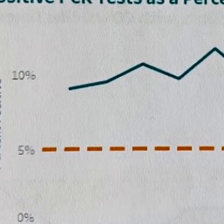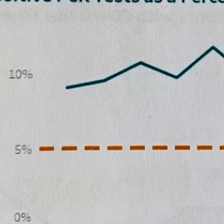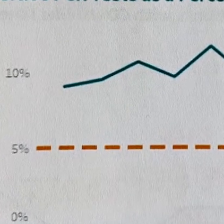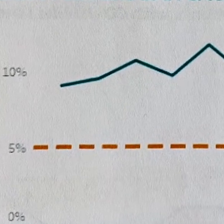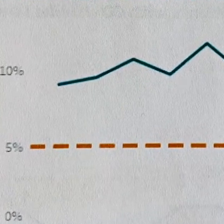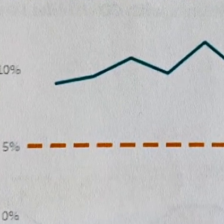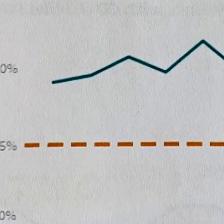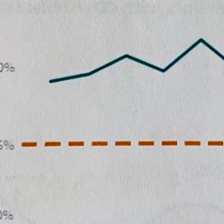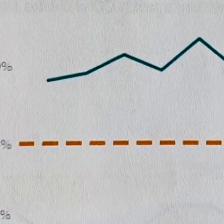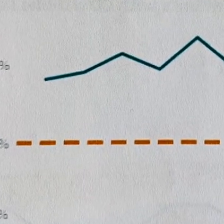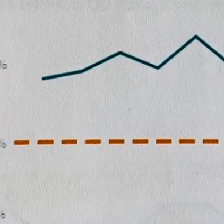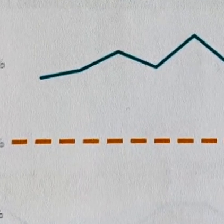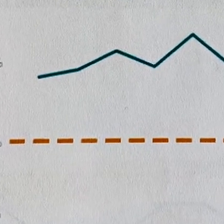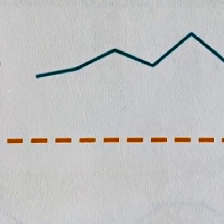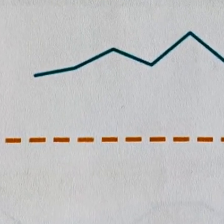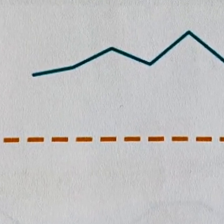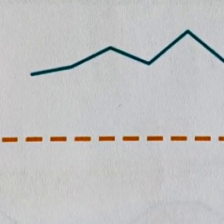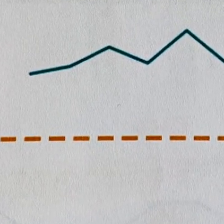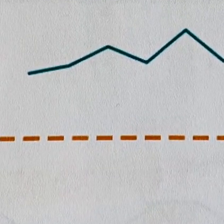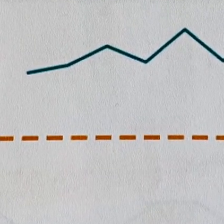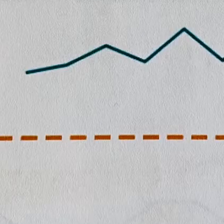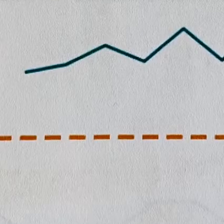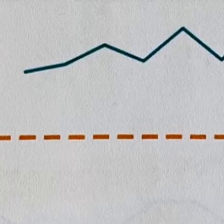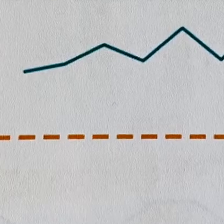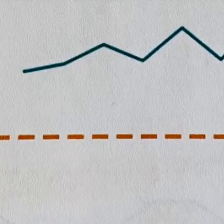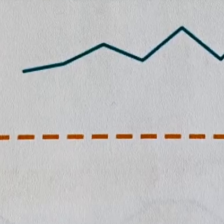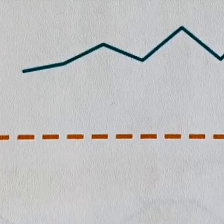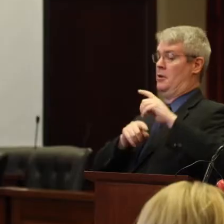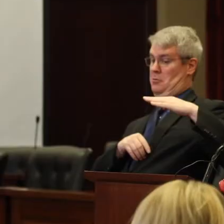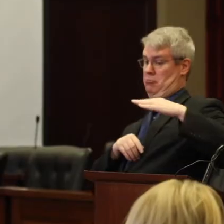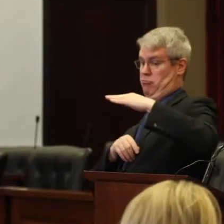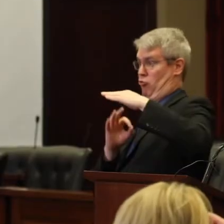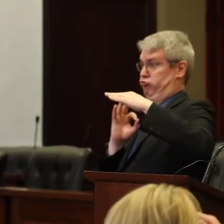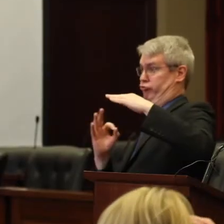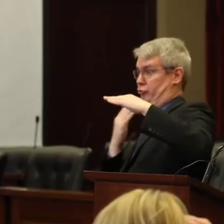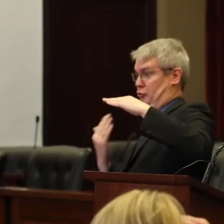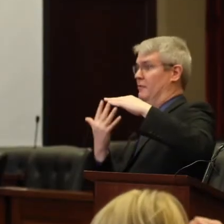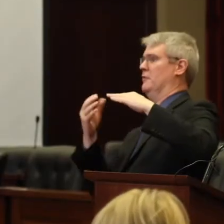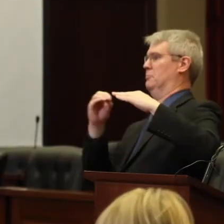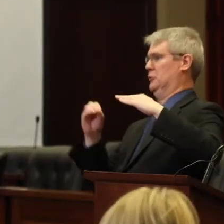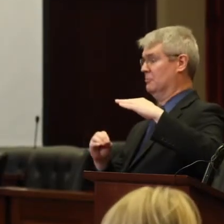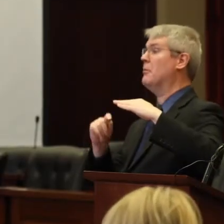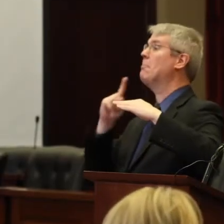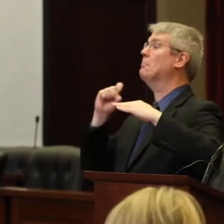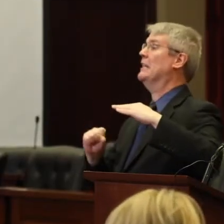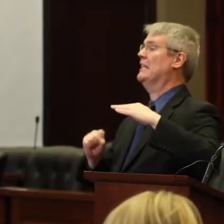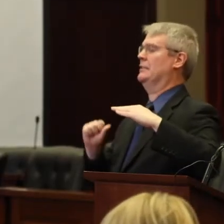Things are not going in the right direction as far as our percent positivity. Next, if you look at what we call syndromic criteria, so